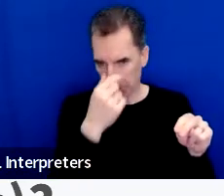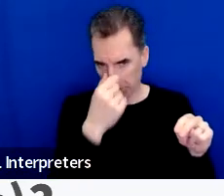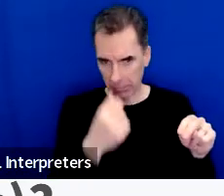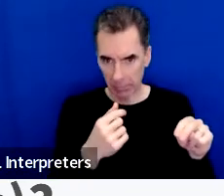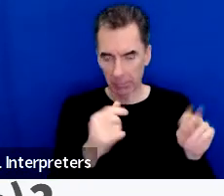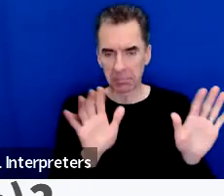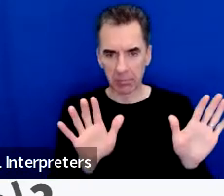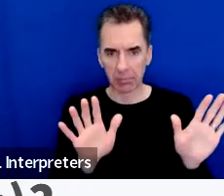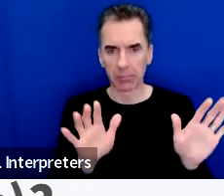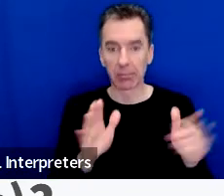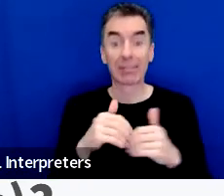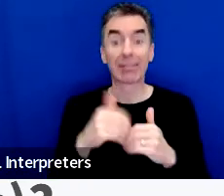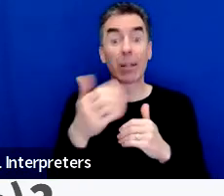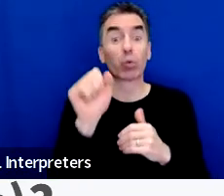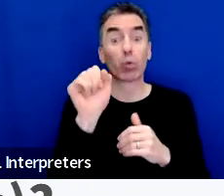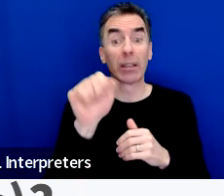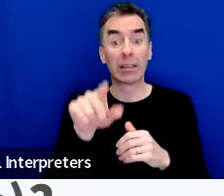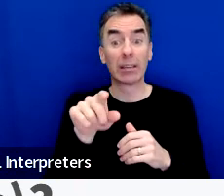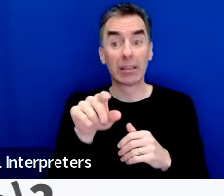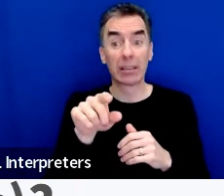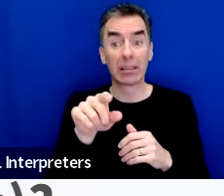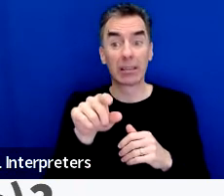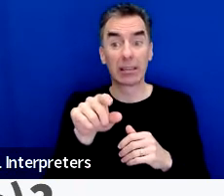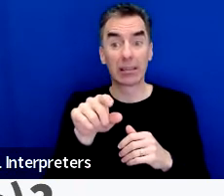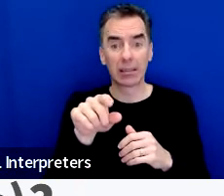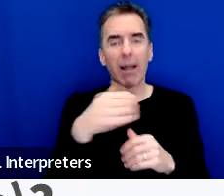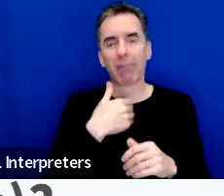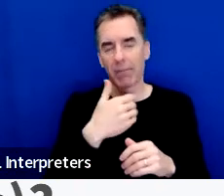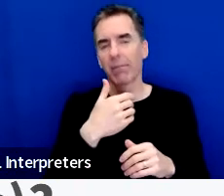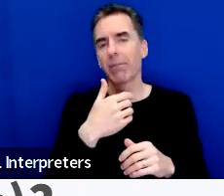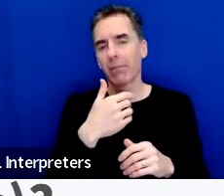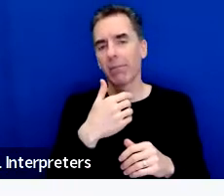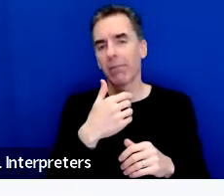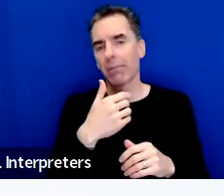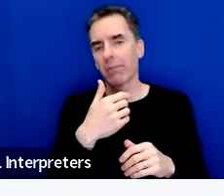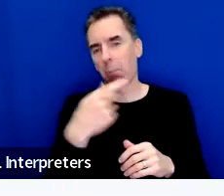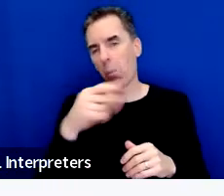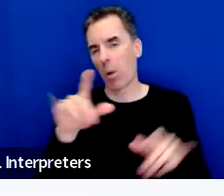for this question, it should update to this next poll. And this is going to be like a word cloud sort of thing.